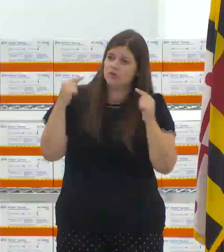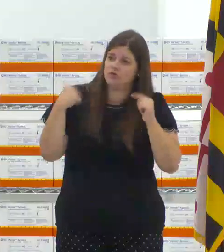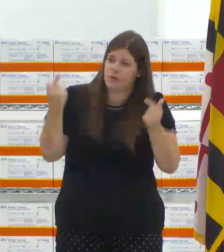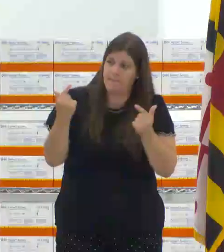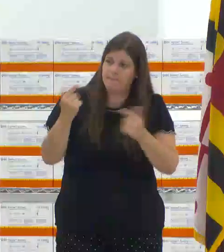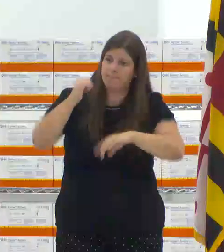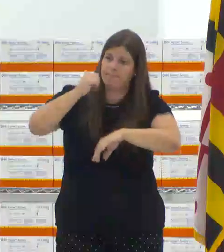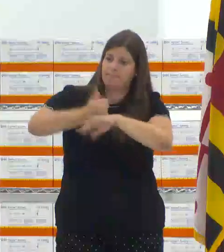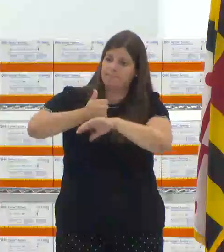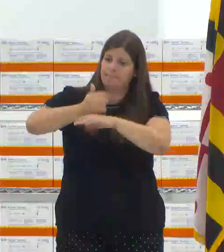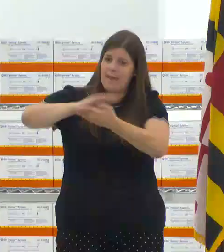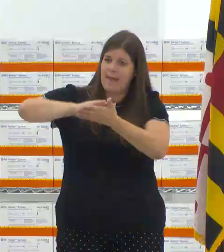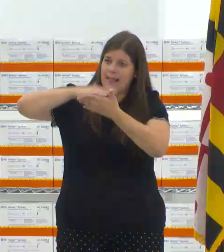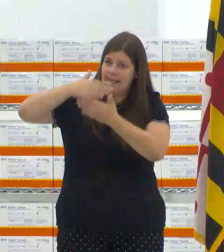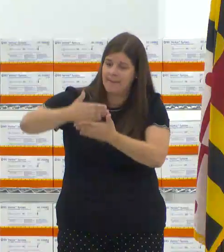person.